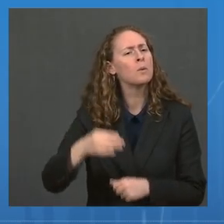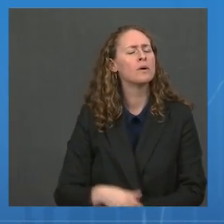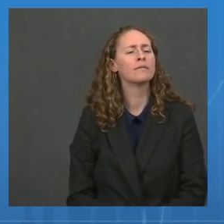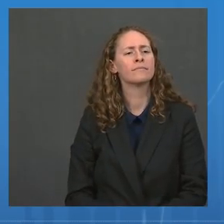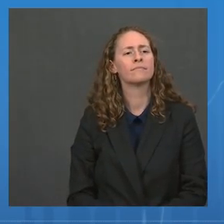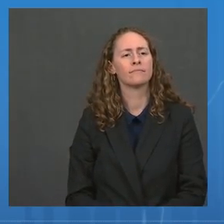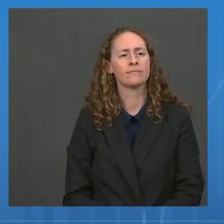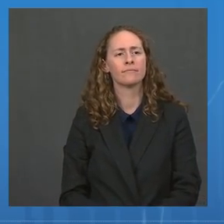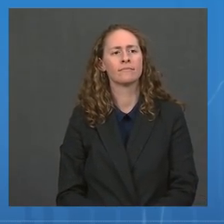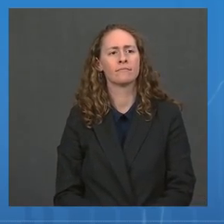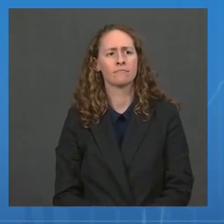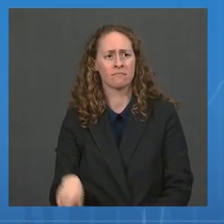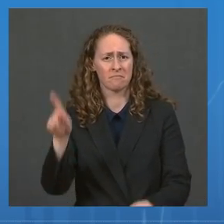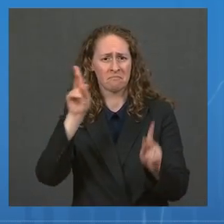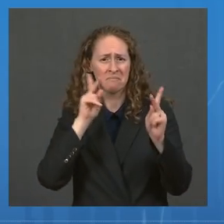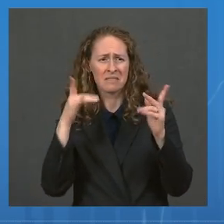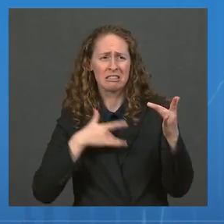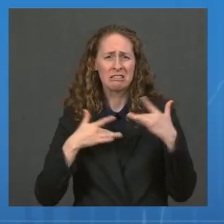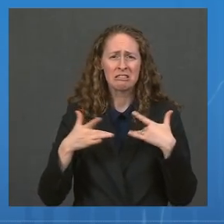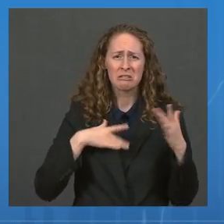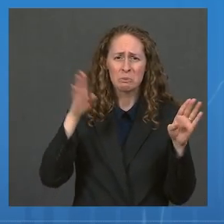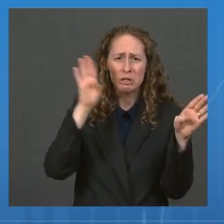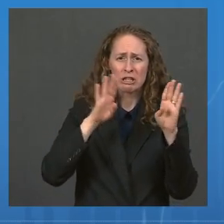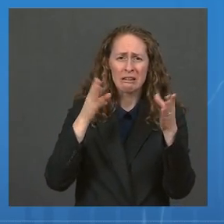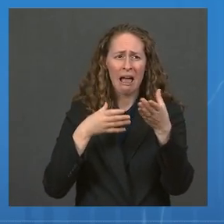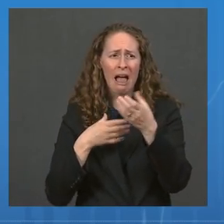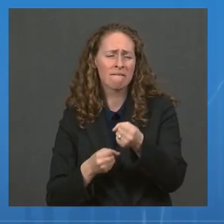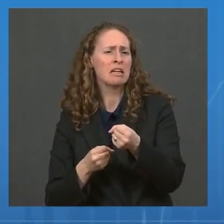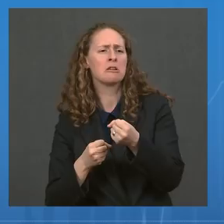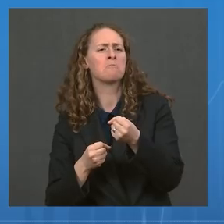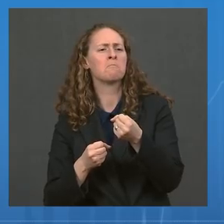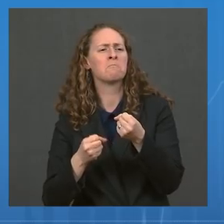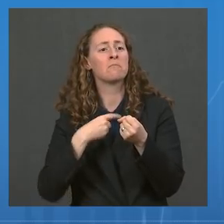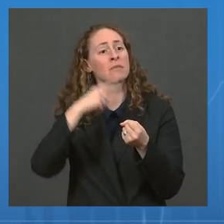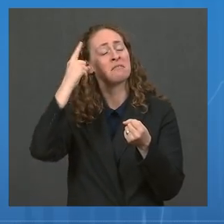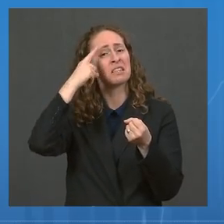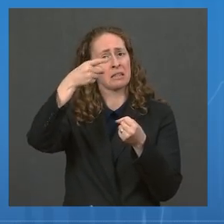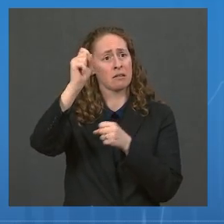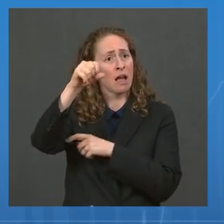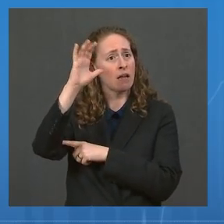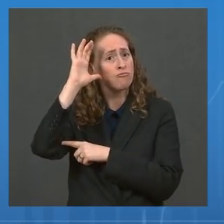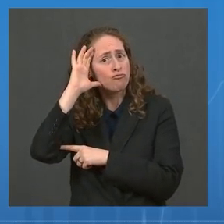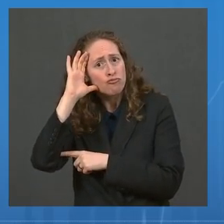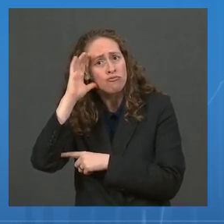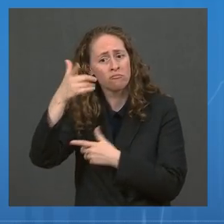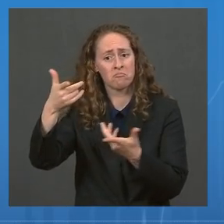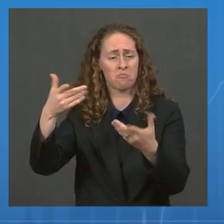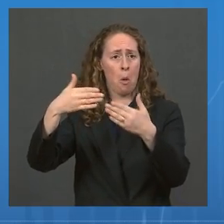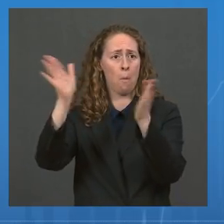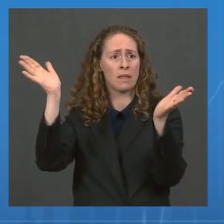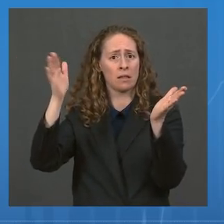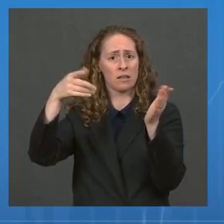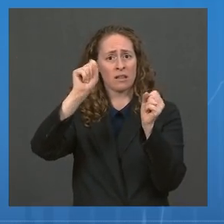I would say they should listen to the deliberations themselves. We did it publicly. We did a transparently. And we did it with some of the best scientists